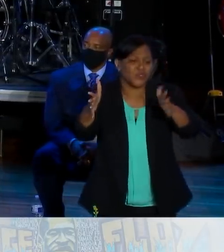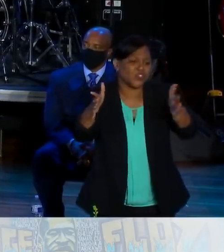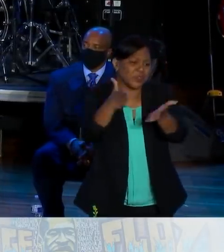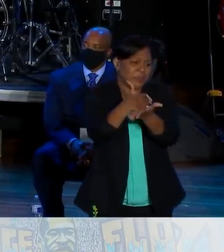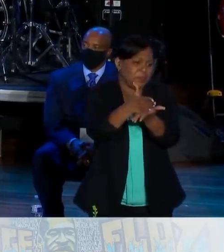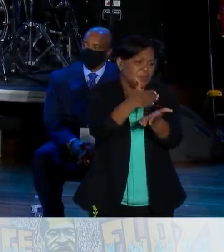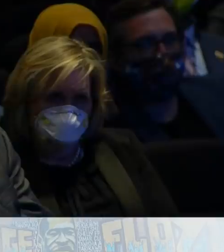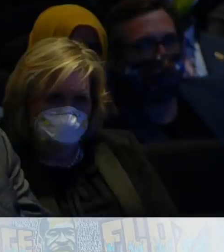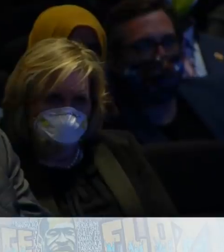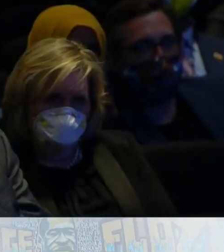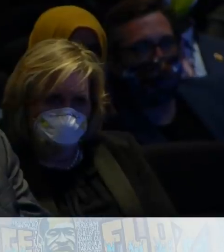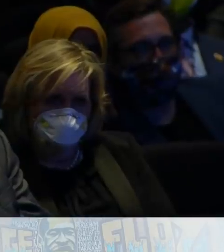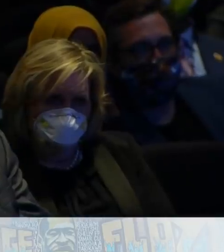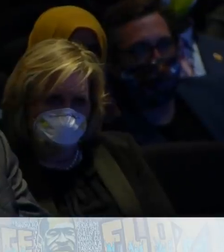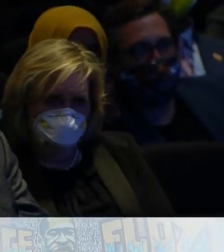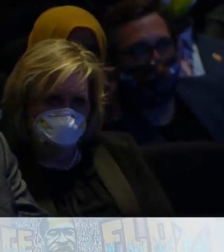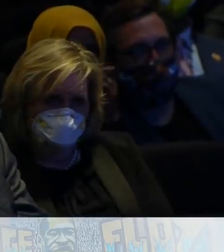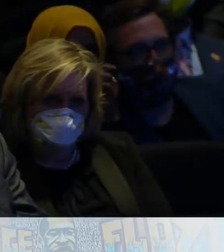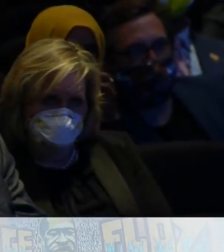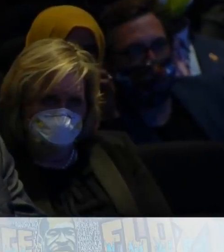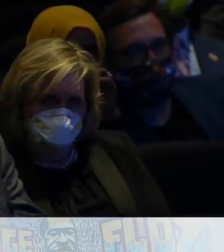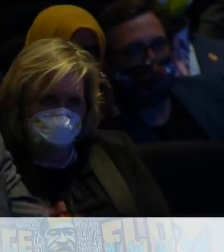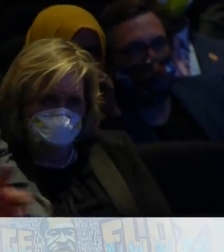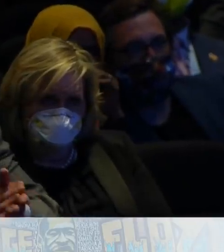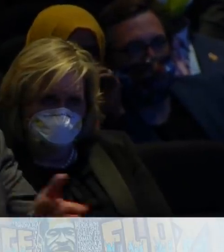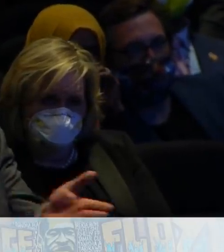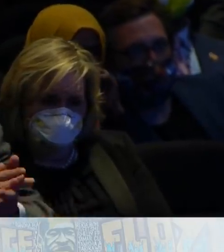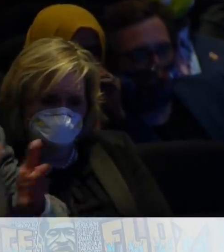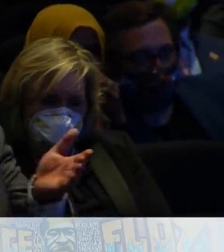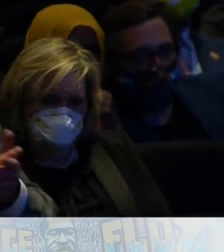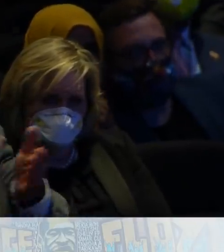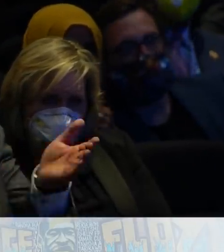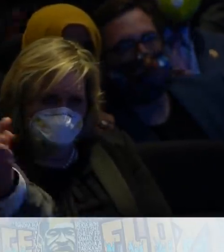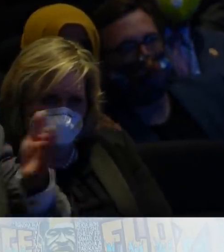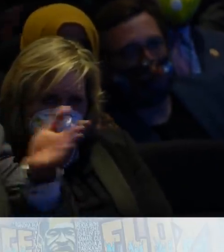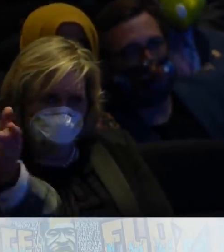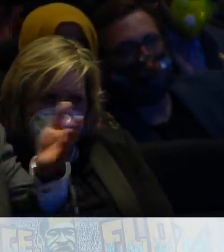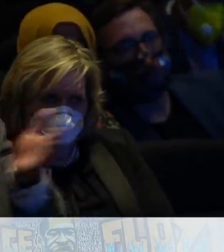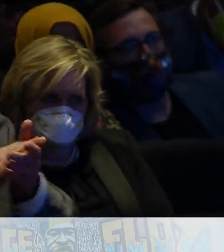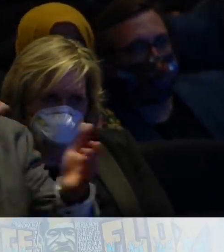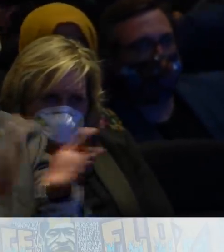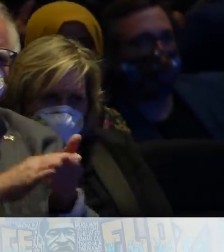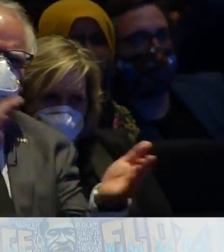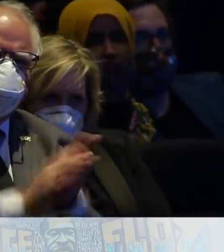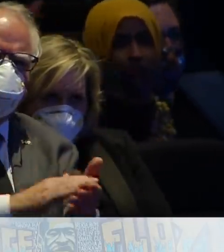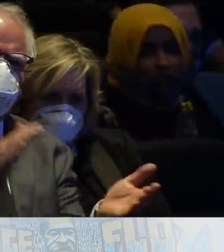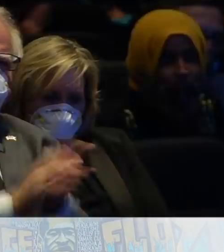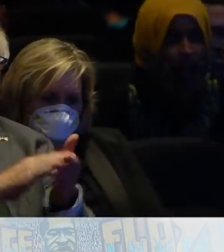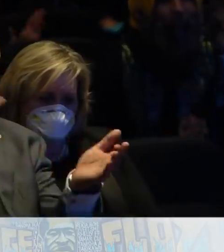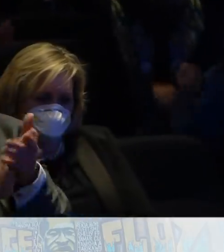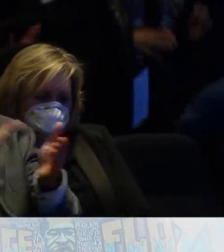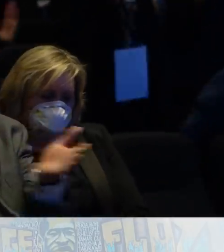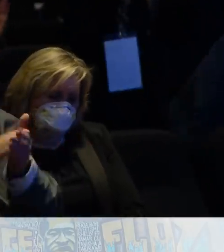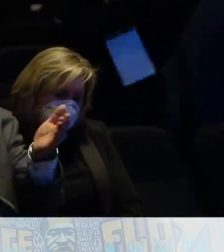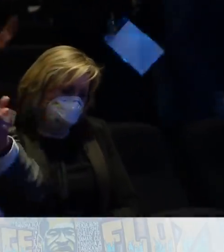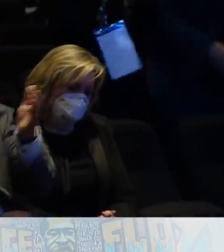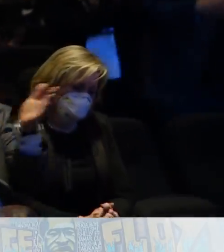GOVERNOR, WE DON'T HAVE A PROBLEM MR. MAYOR DENOUNCING LOOTING BUT IT SEEMS LIKE SOME IN THE CRIMINAL JUSTICE SYSTEM HAVE A PROBLEM LOOKING AT A